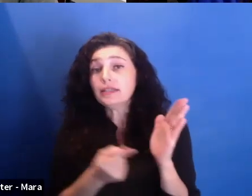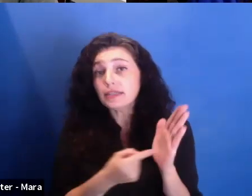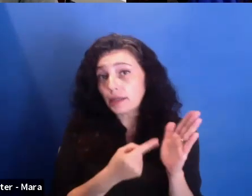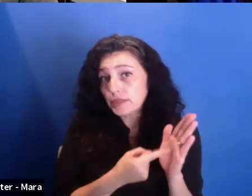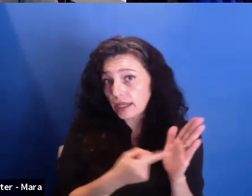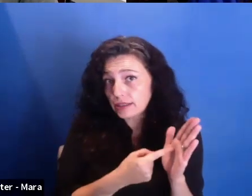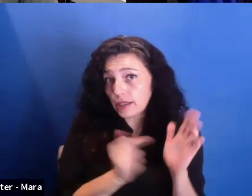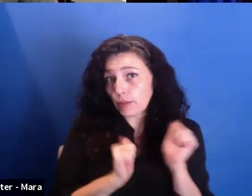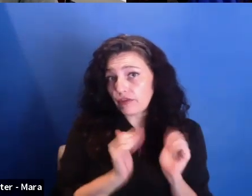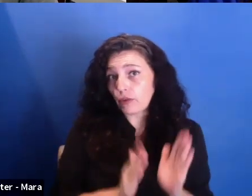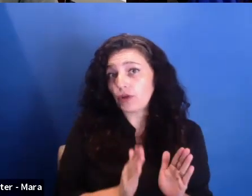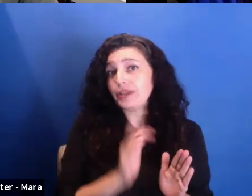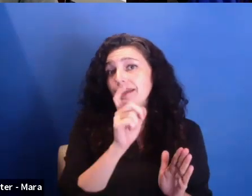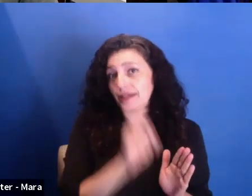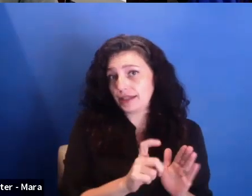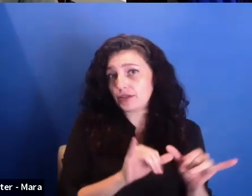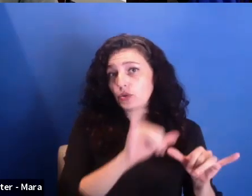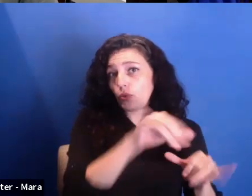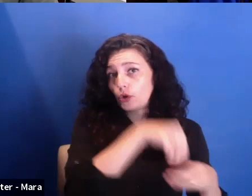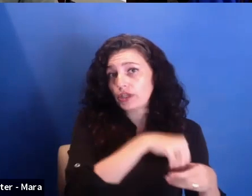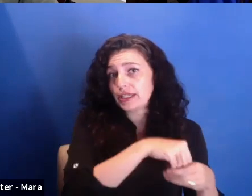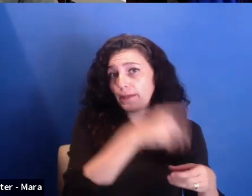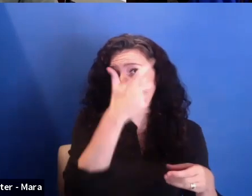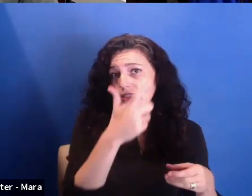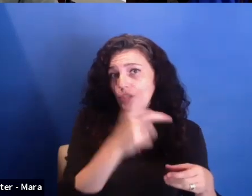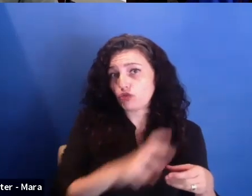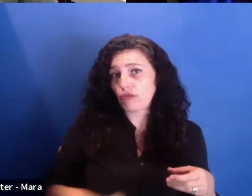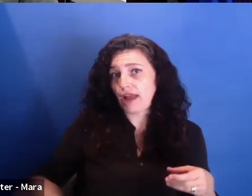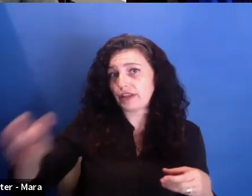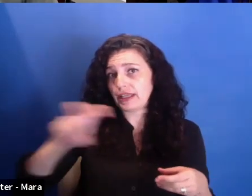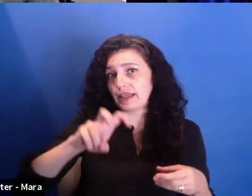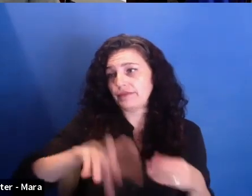especially when they're traveling outside of their home area to work. That won't be in all cases.